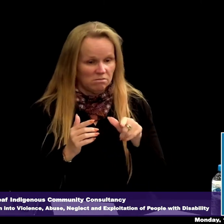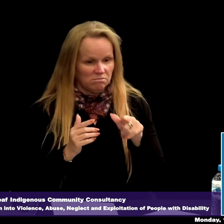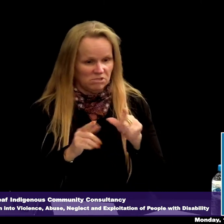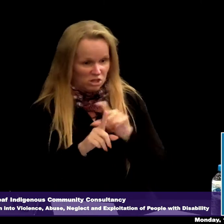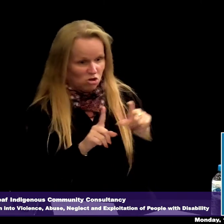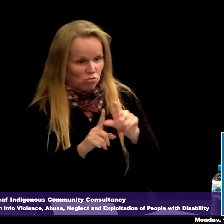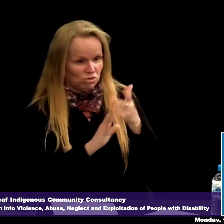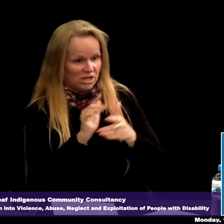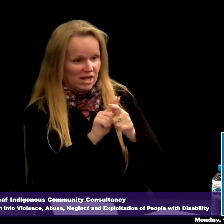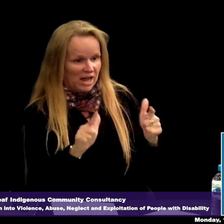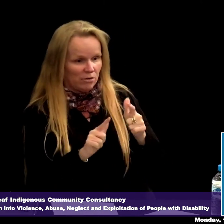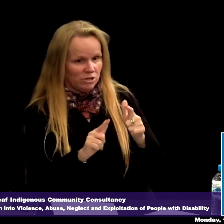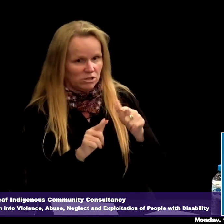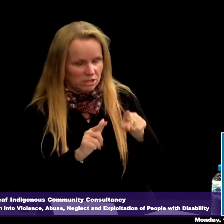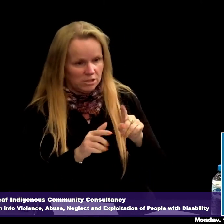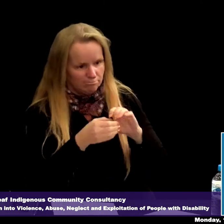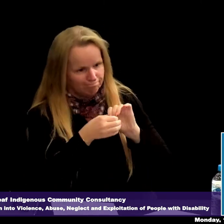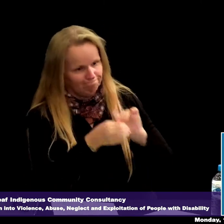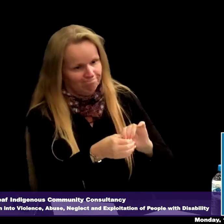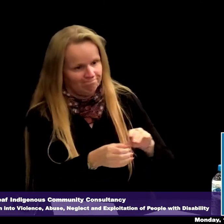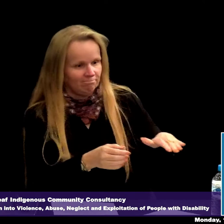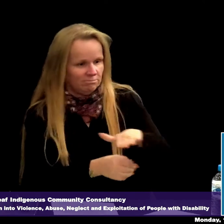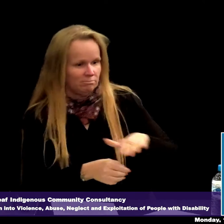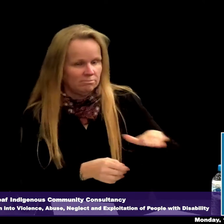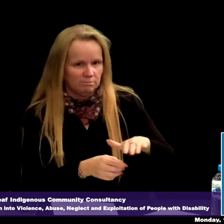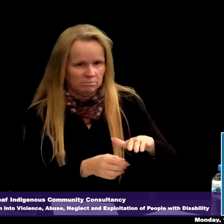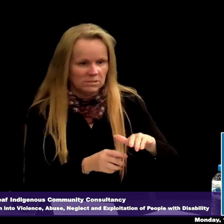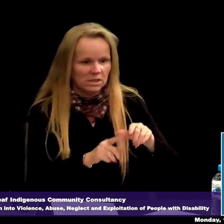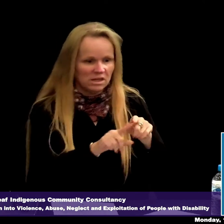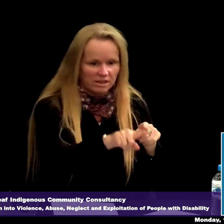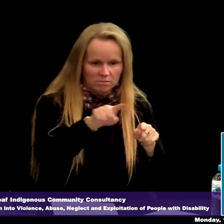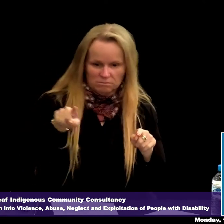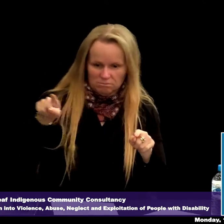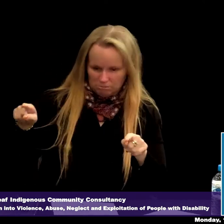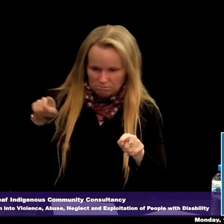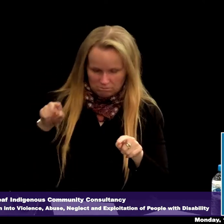community was quite difficult, and cultural sign languages there were very strongly affiliated with the local area.